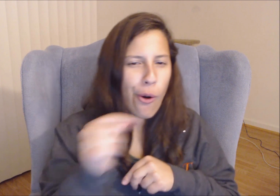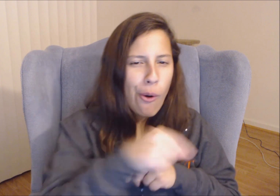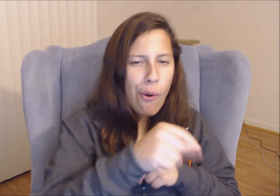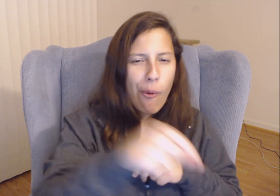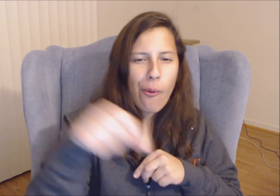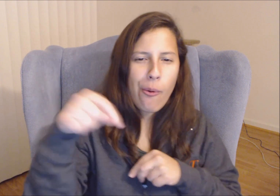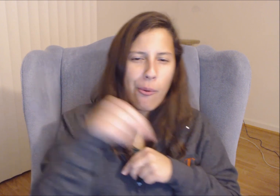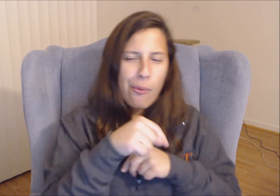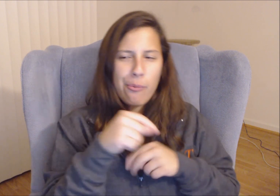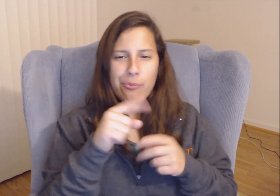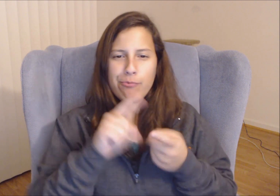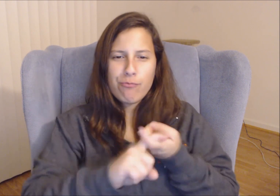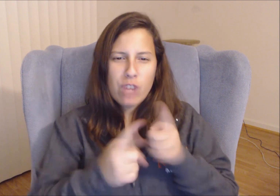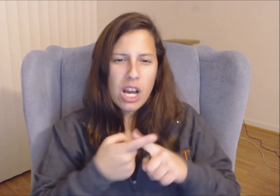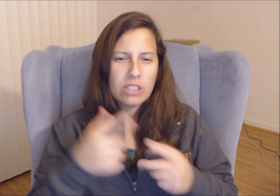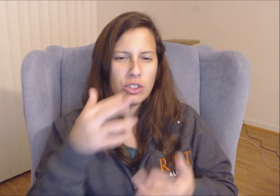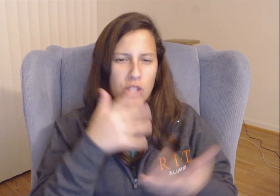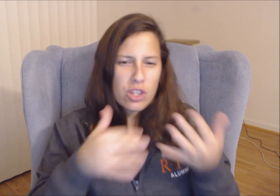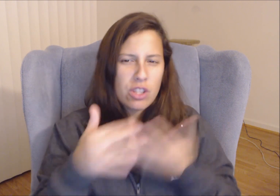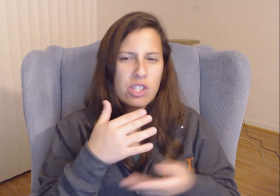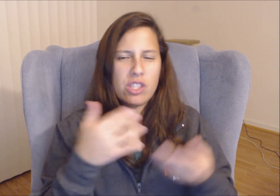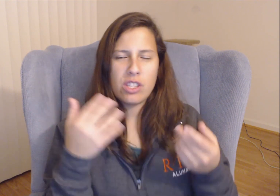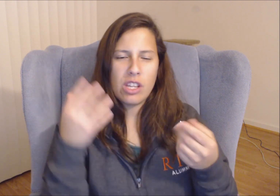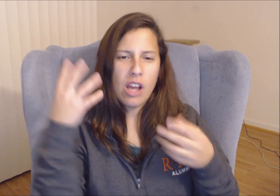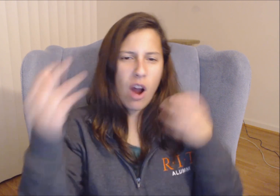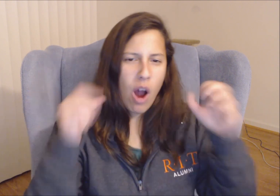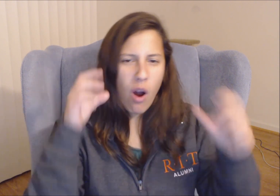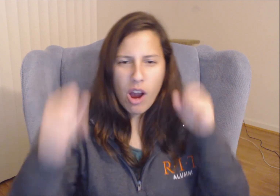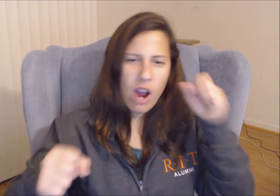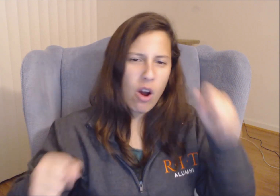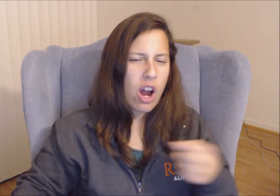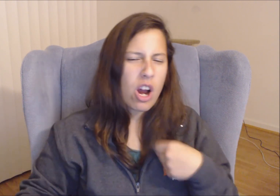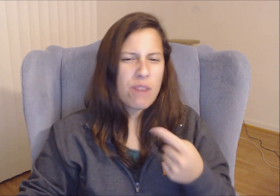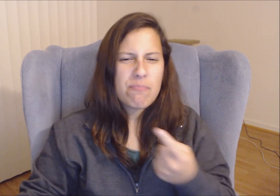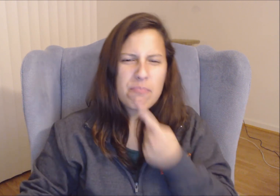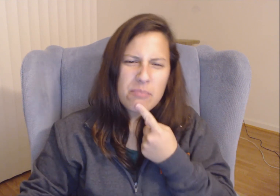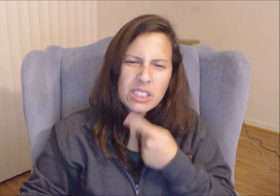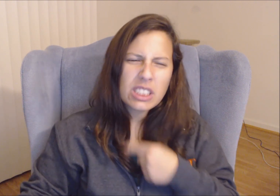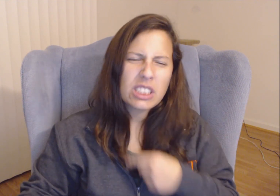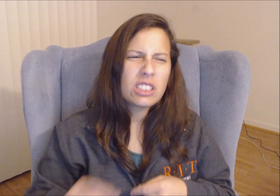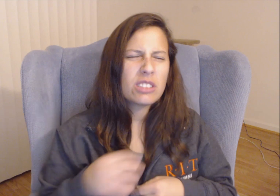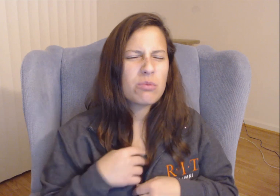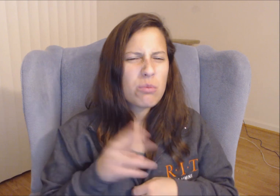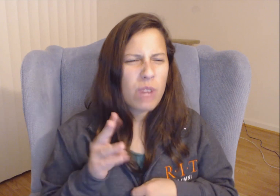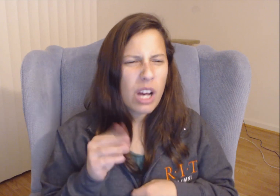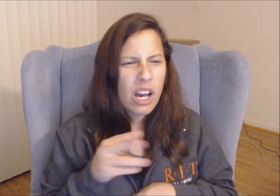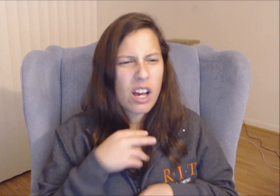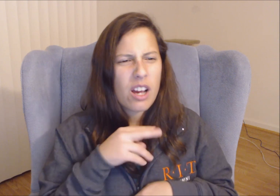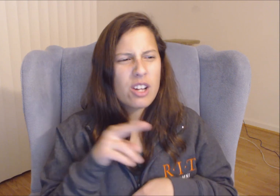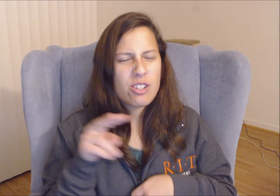College friends socialization Going out with friends off-campus. I missed that... Wow